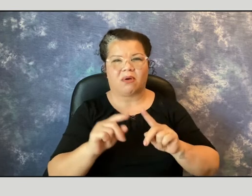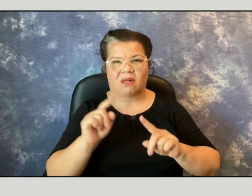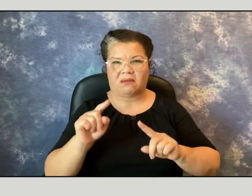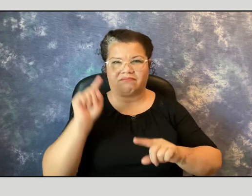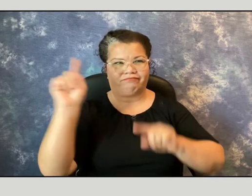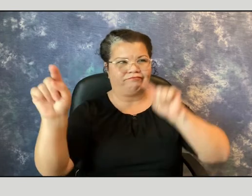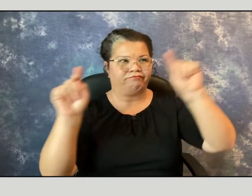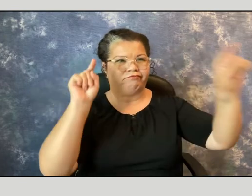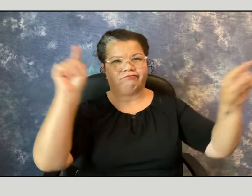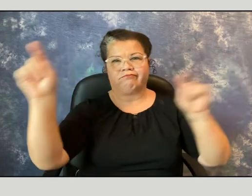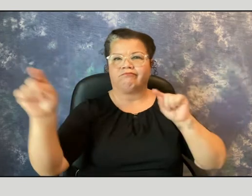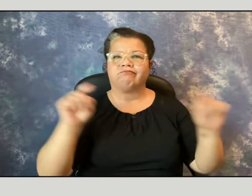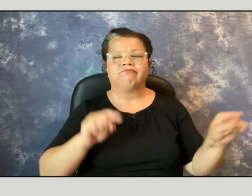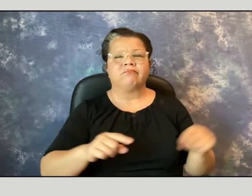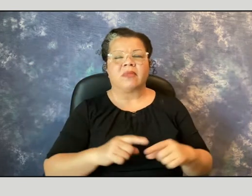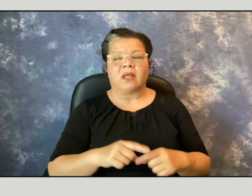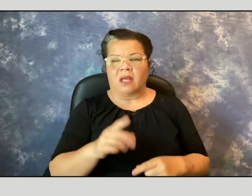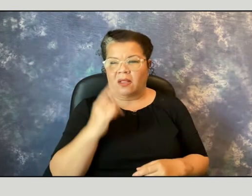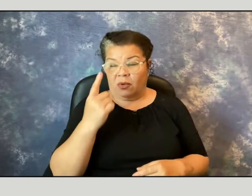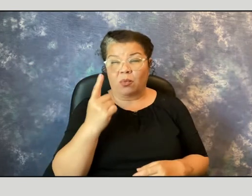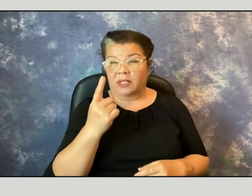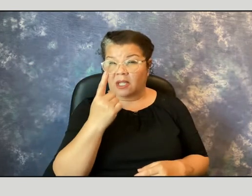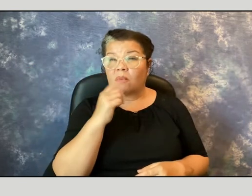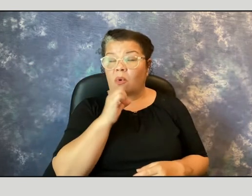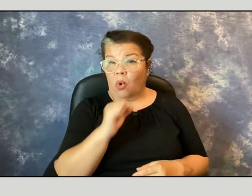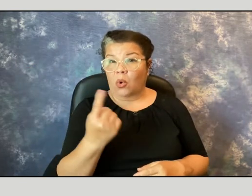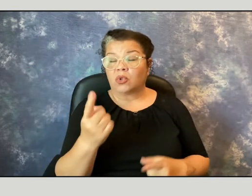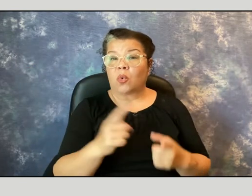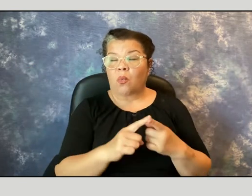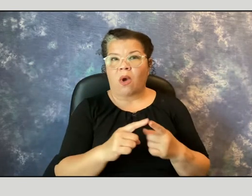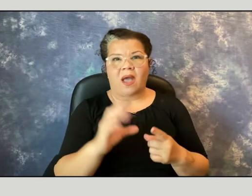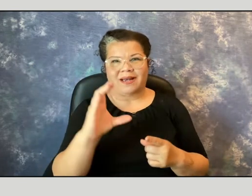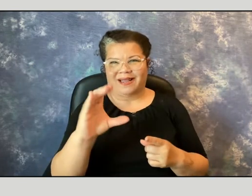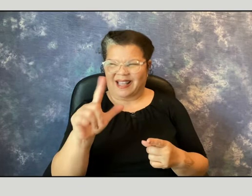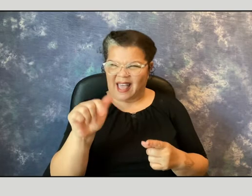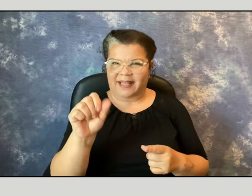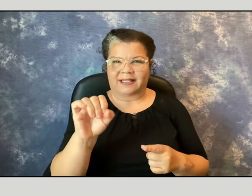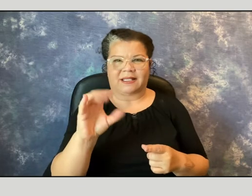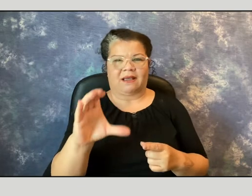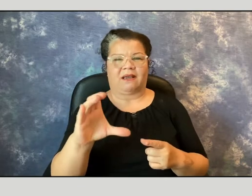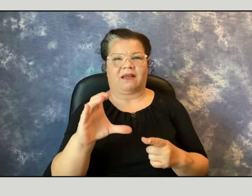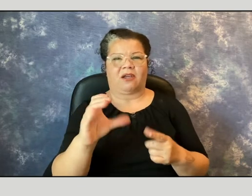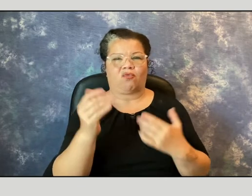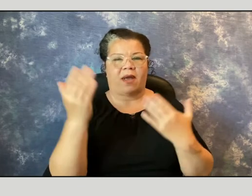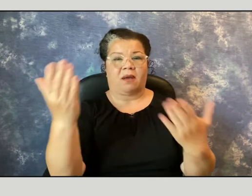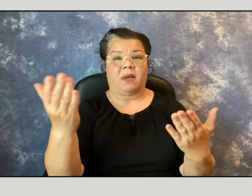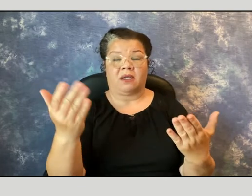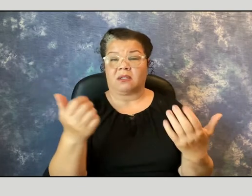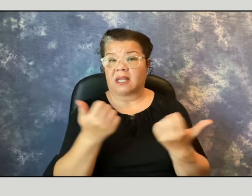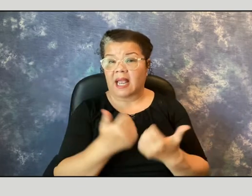This is an old-school but a classic recommendation of anything by Arcadio Diaz-Quinones.